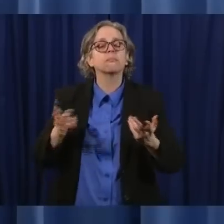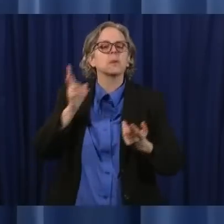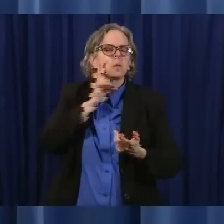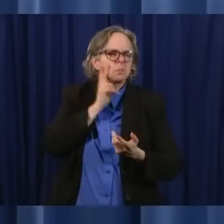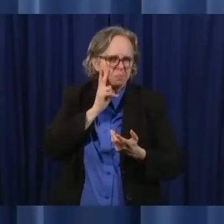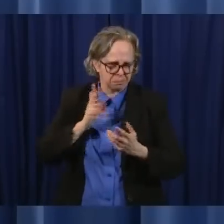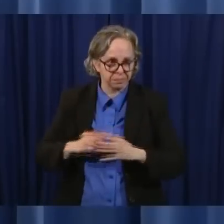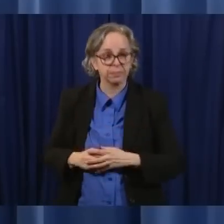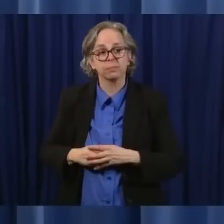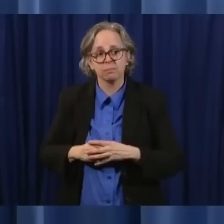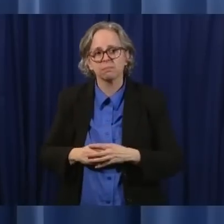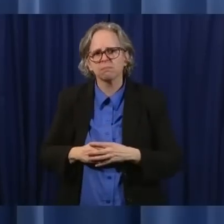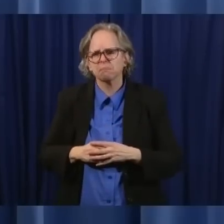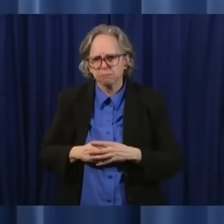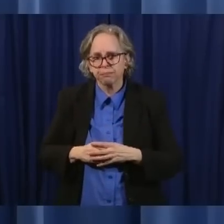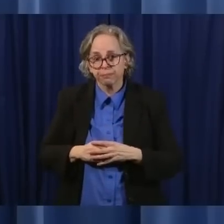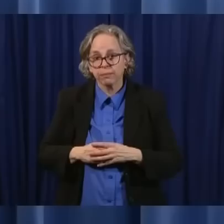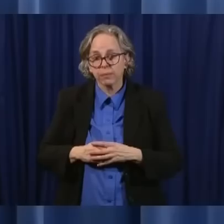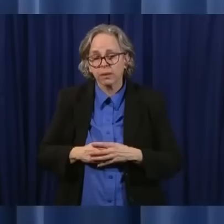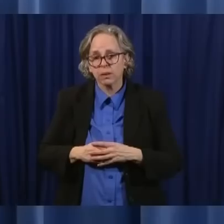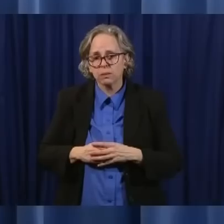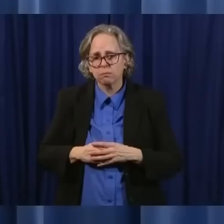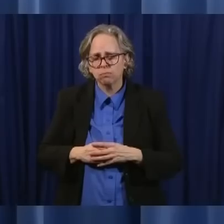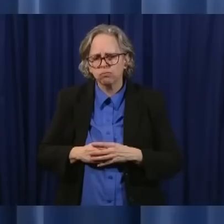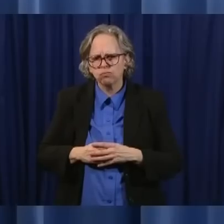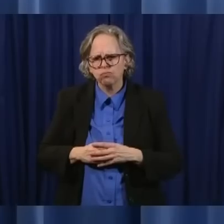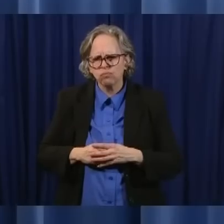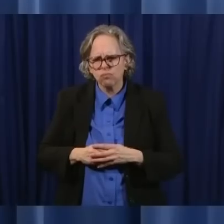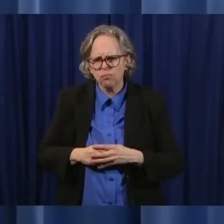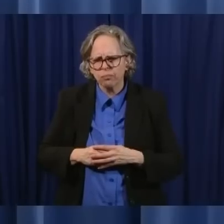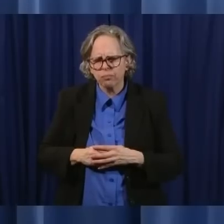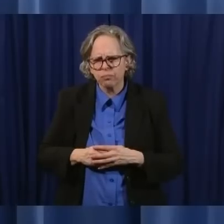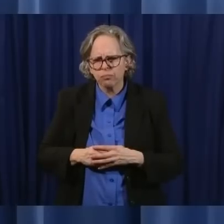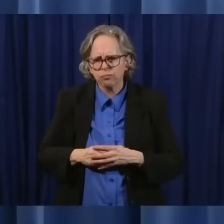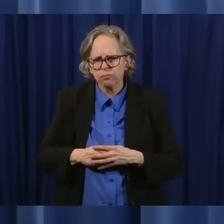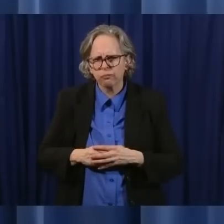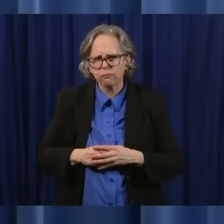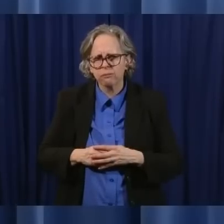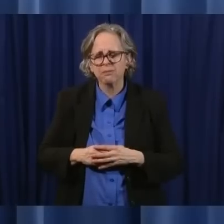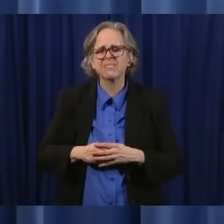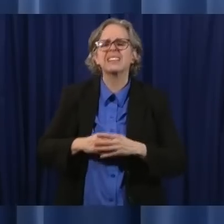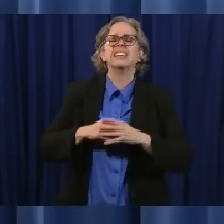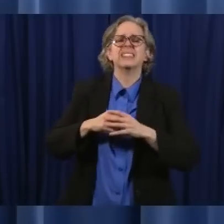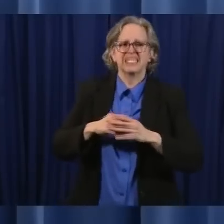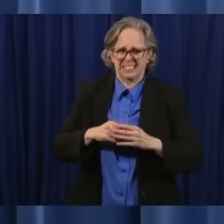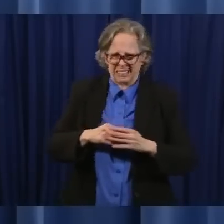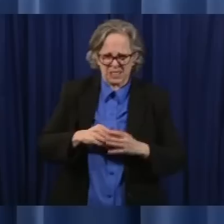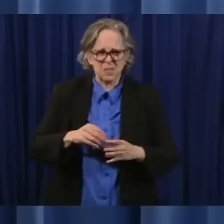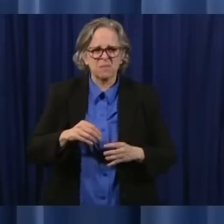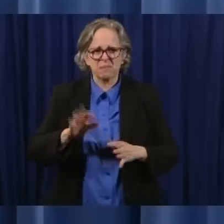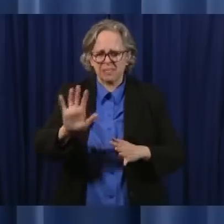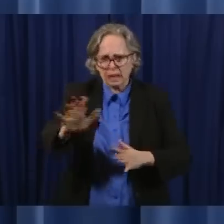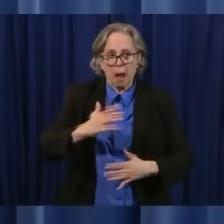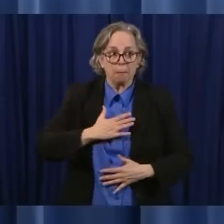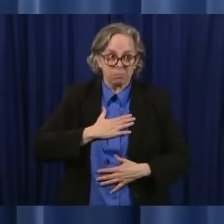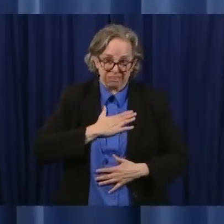A LOOK AT IT, TO SEE WHETHER NOW , WITH THE PASSAGE OF TIME, THE SURGERY IS CERTAINLY SOMETHING